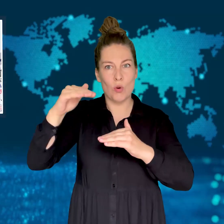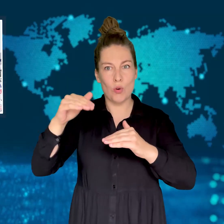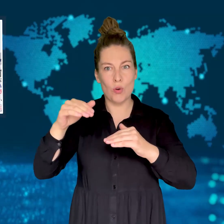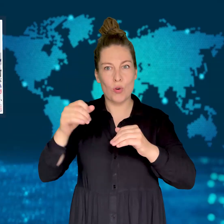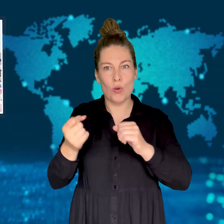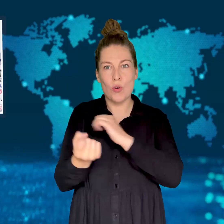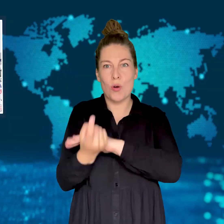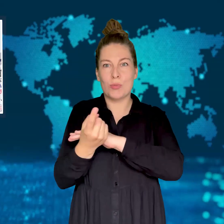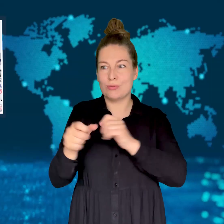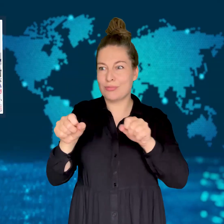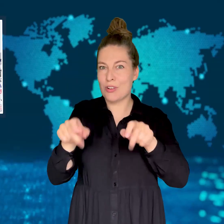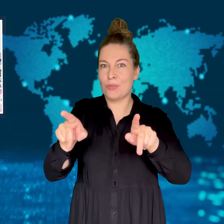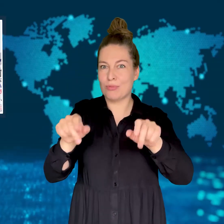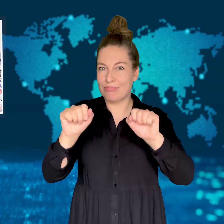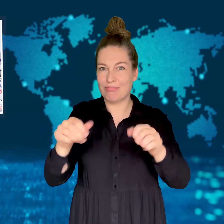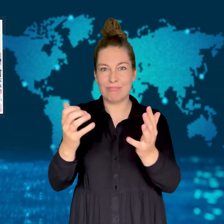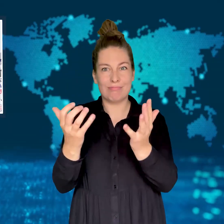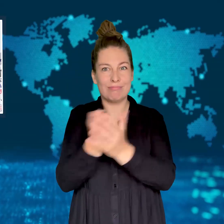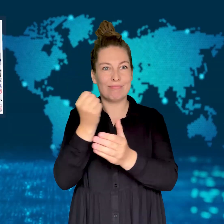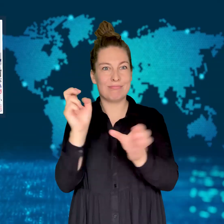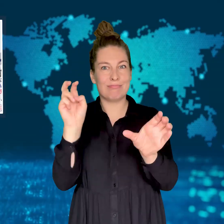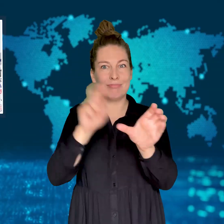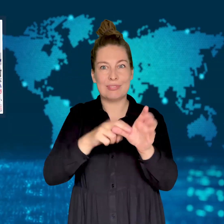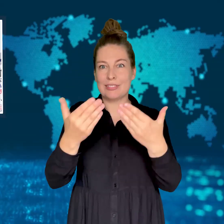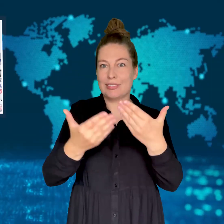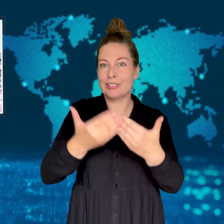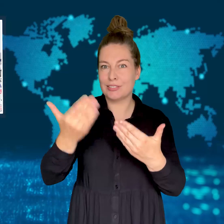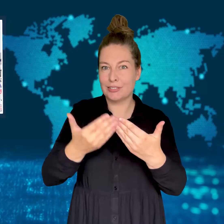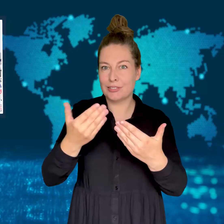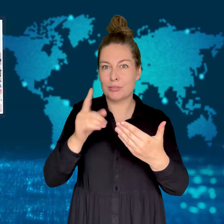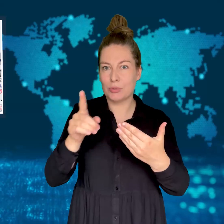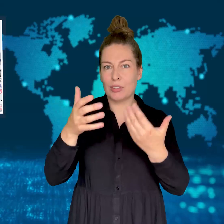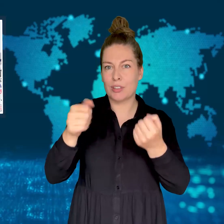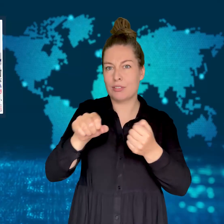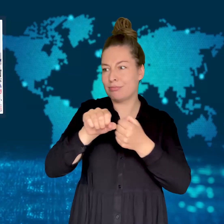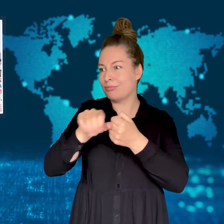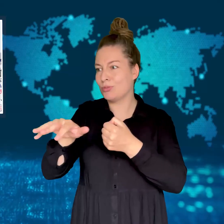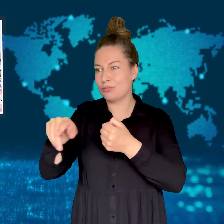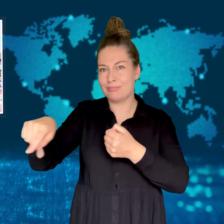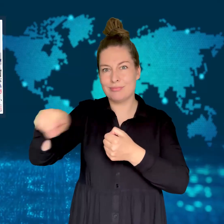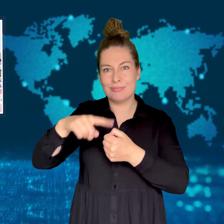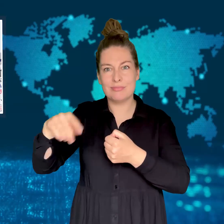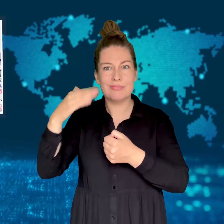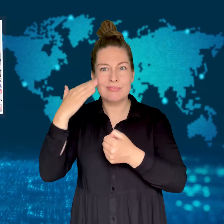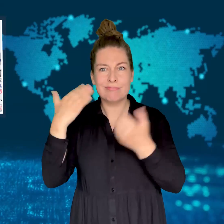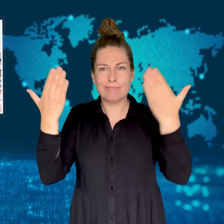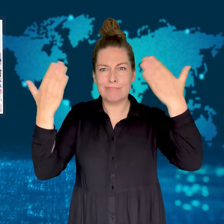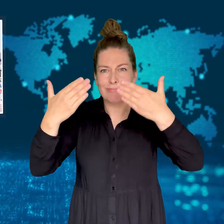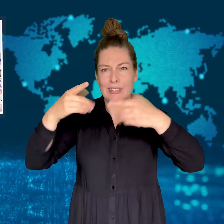who would not be admitted otherwise an opportunity at the college.